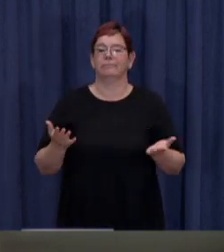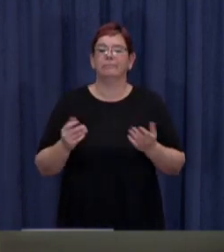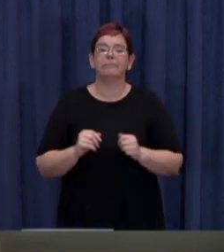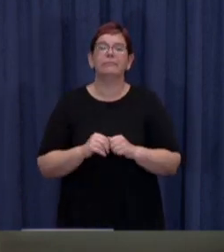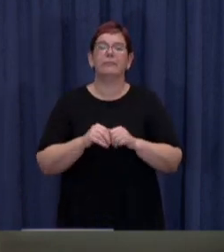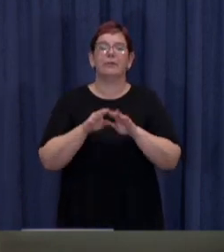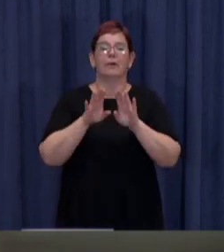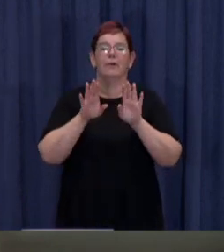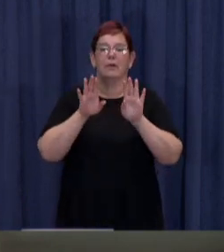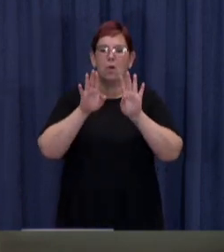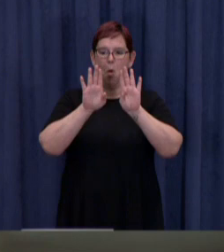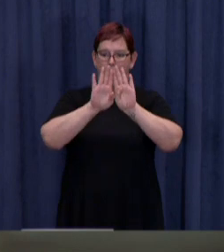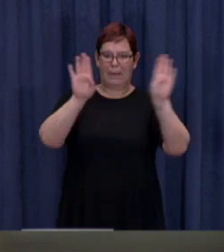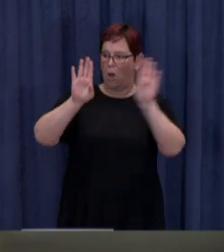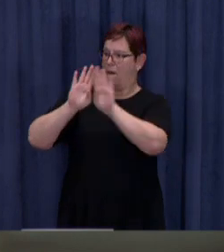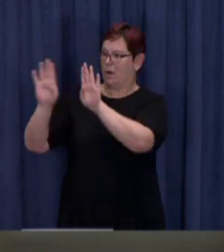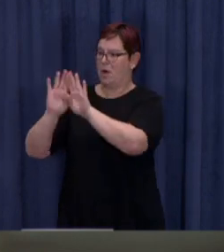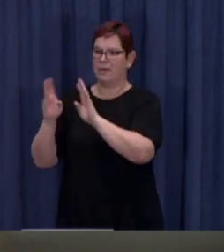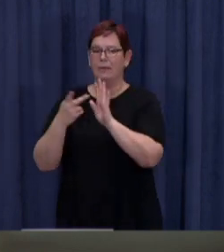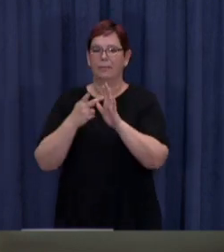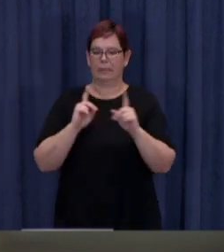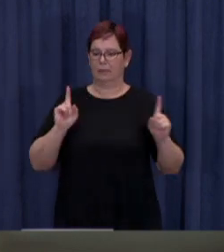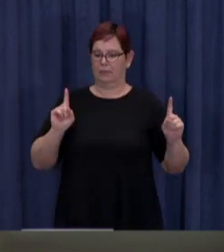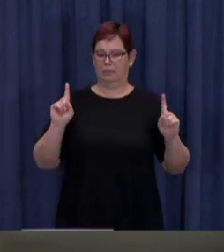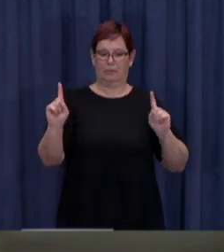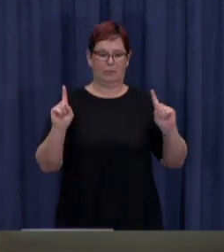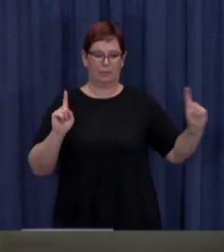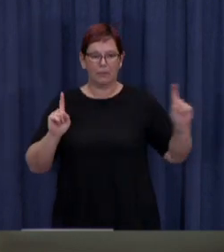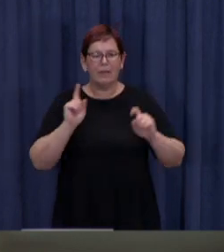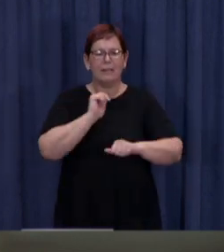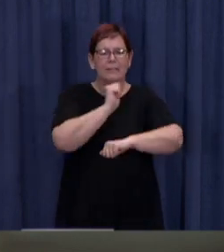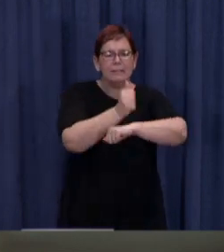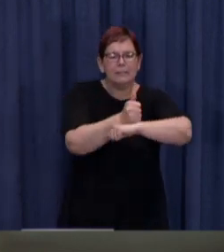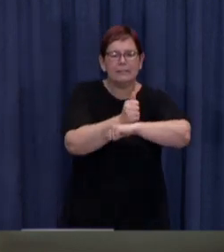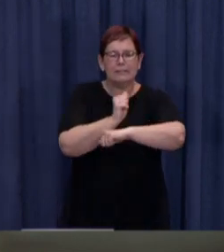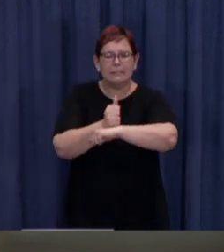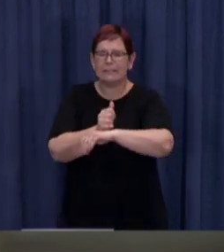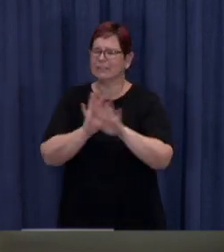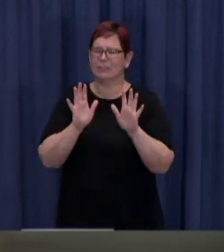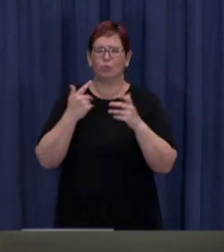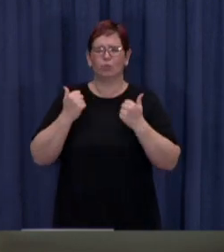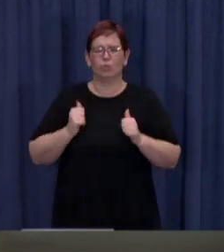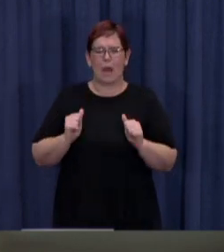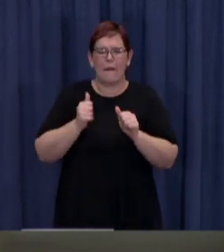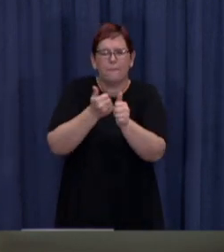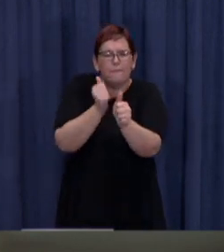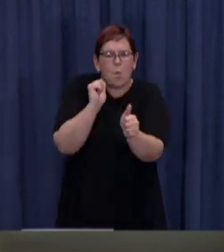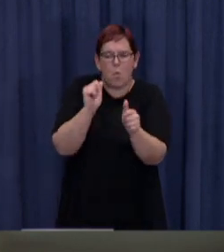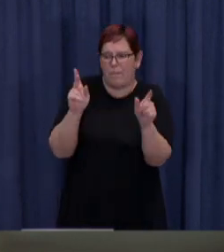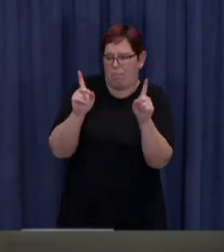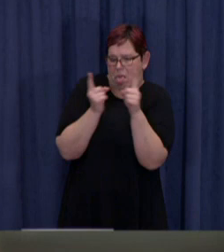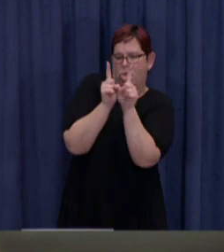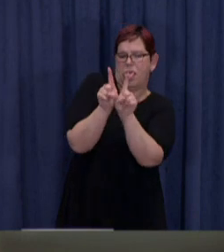reducing the possibility of close contact between people and so that is the policy as it stands and we're always looking at these things every day as